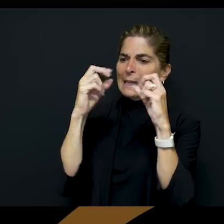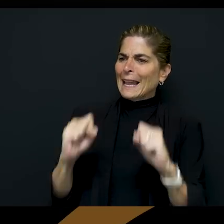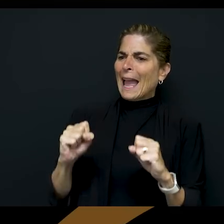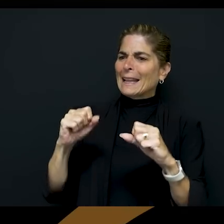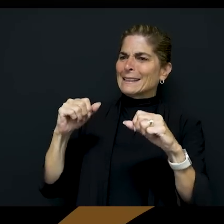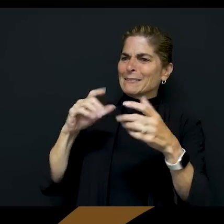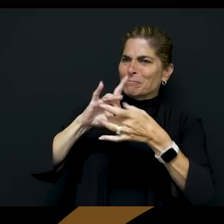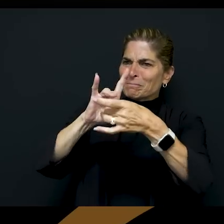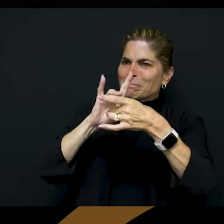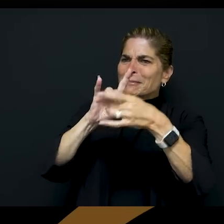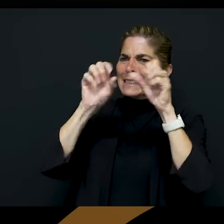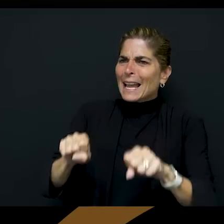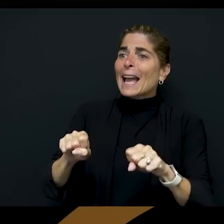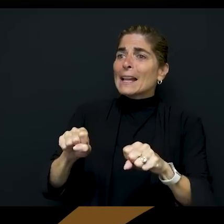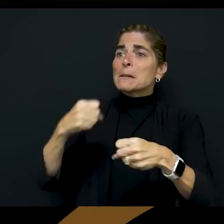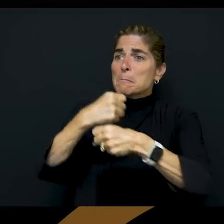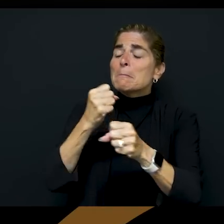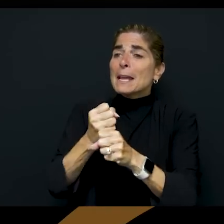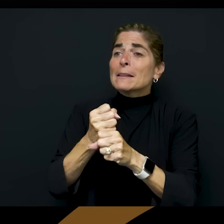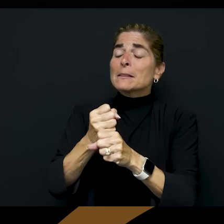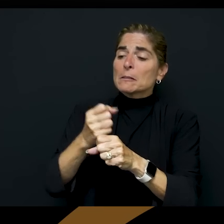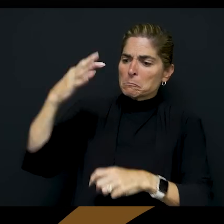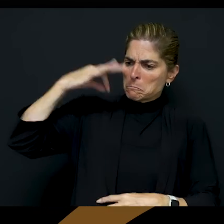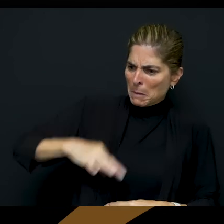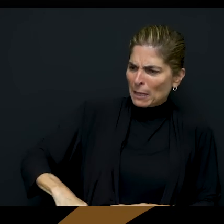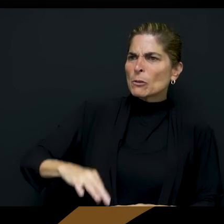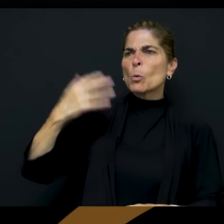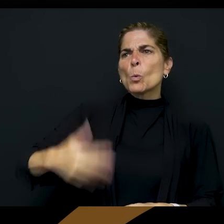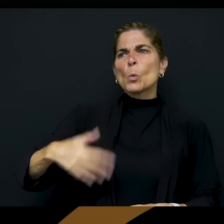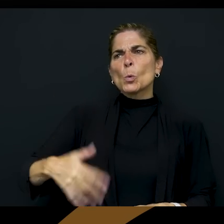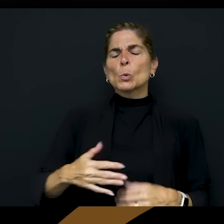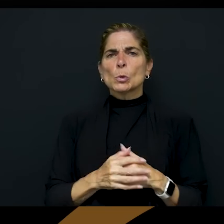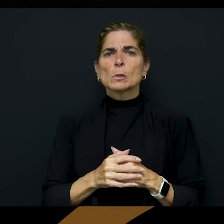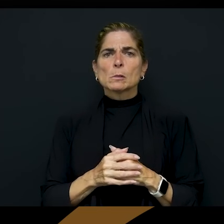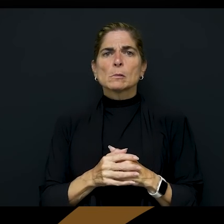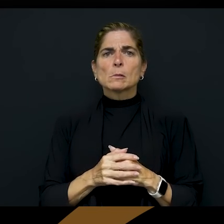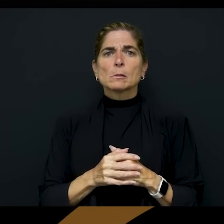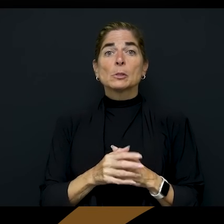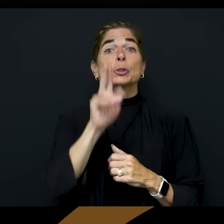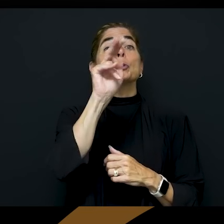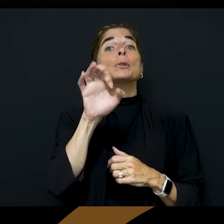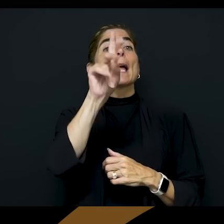because it makes a really big benefit to society as a whole. At United, we needed an ally